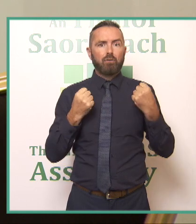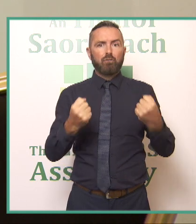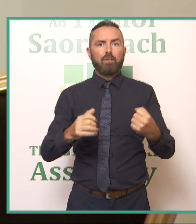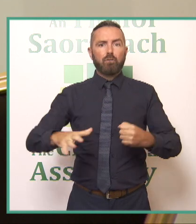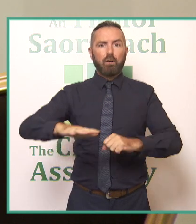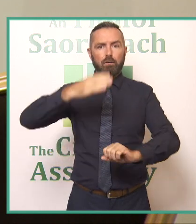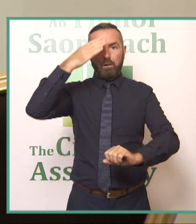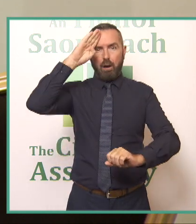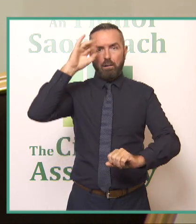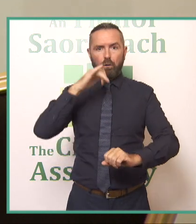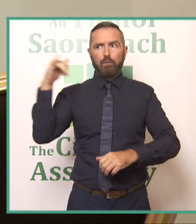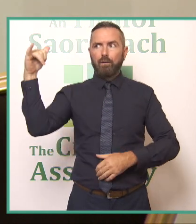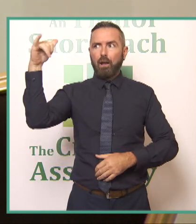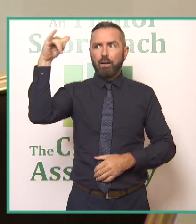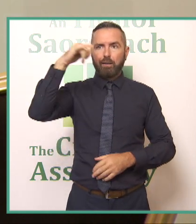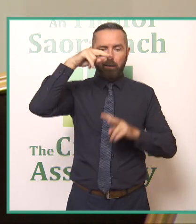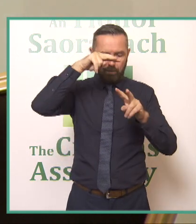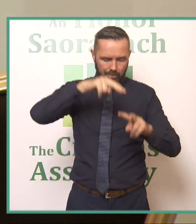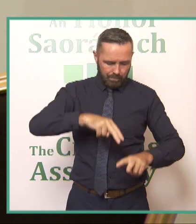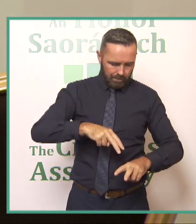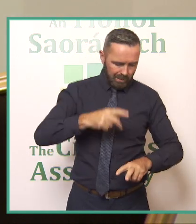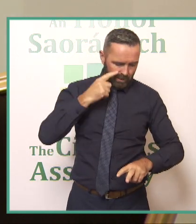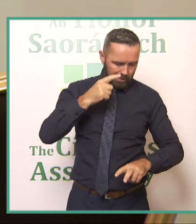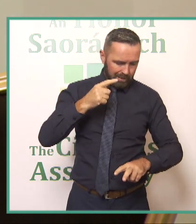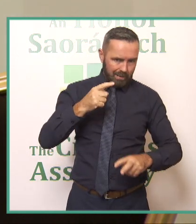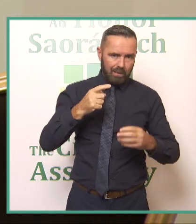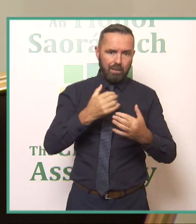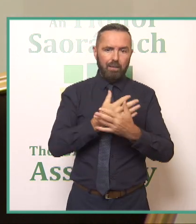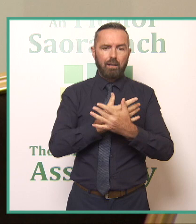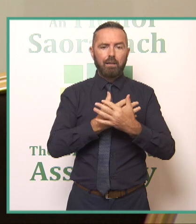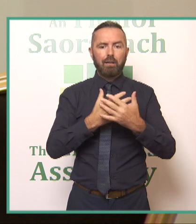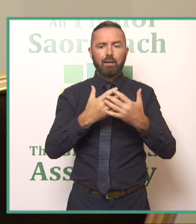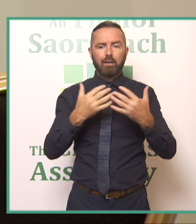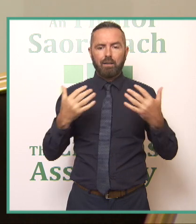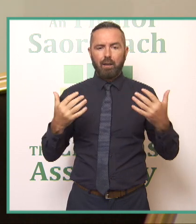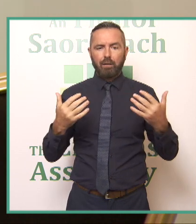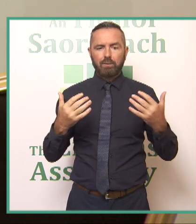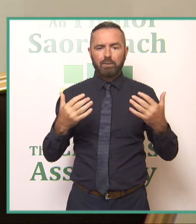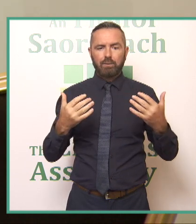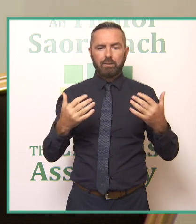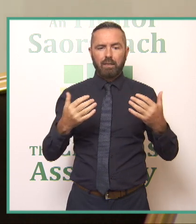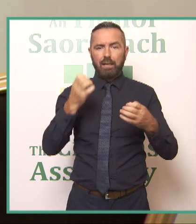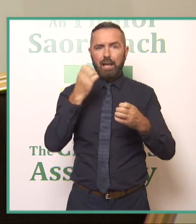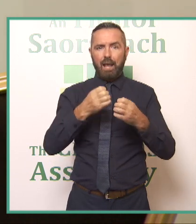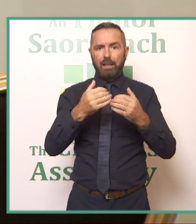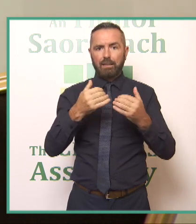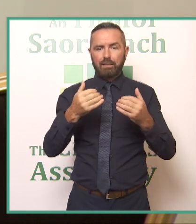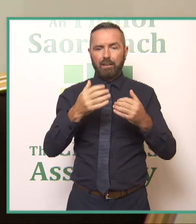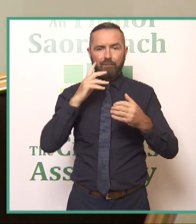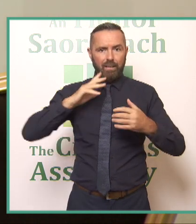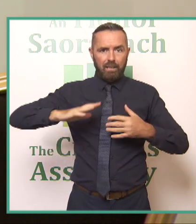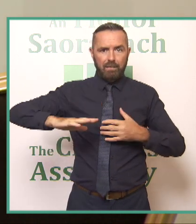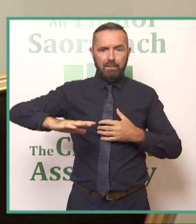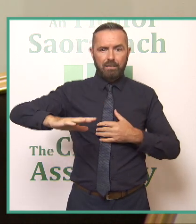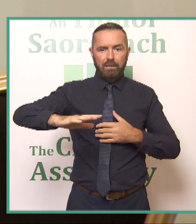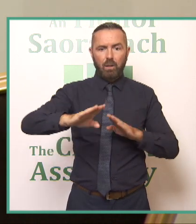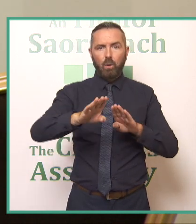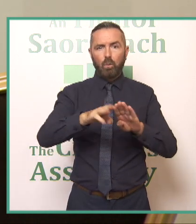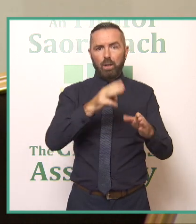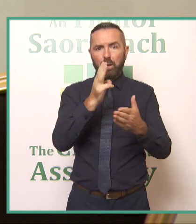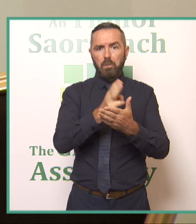Ireland or fly across Ireland you see an endless stretch of fields with bits of Sitka plantations